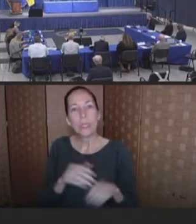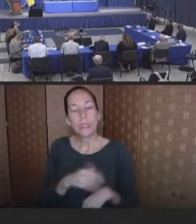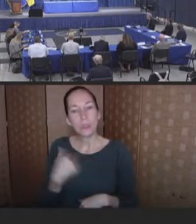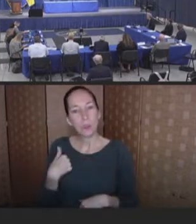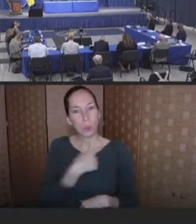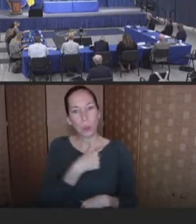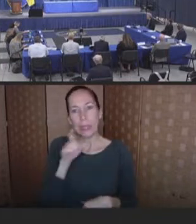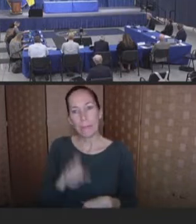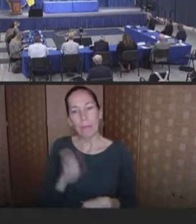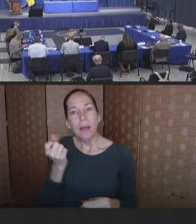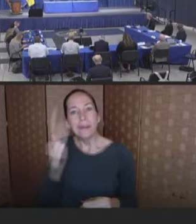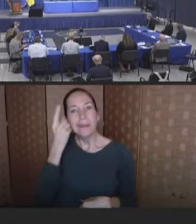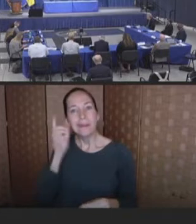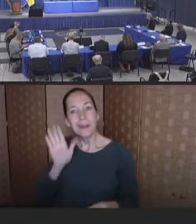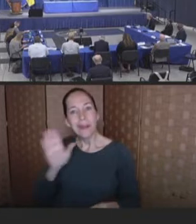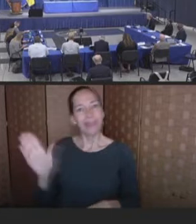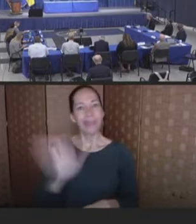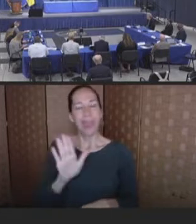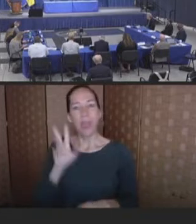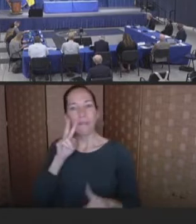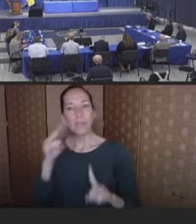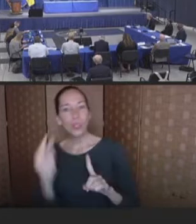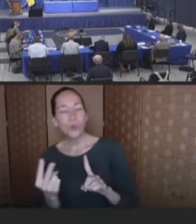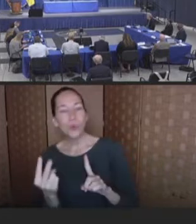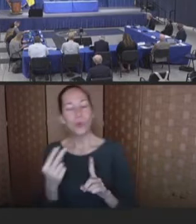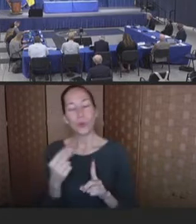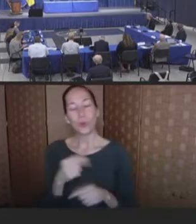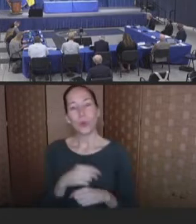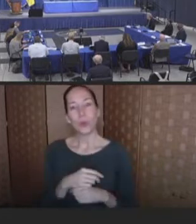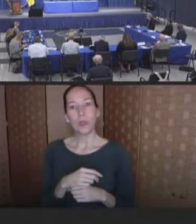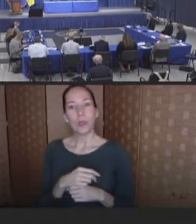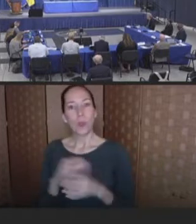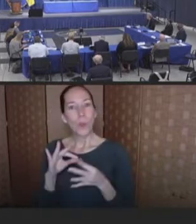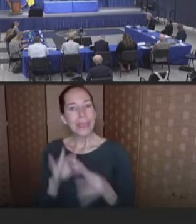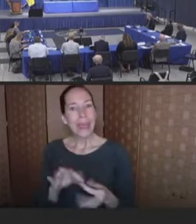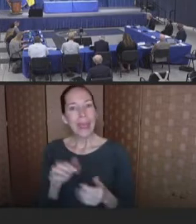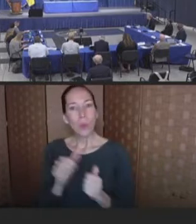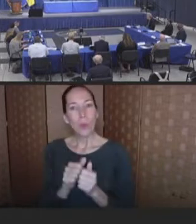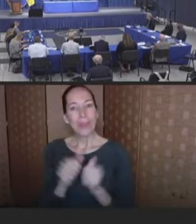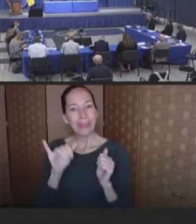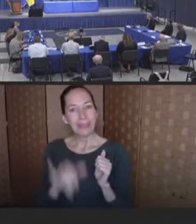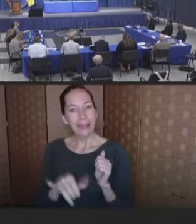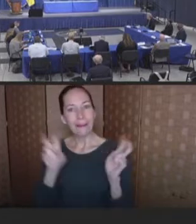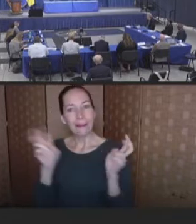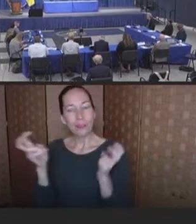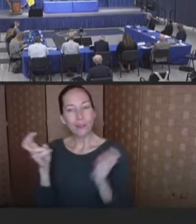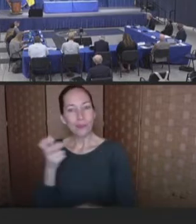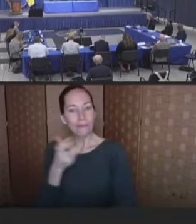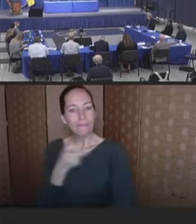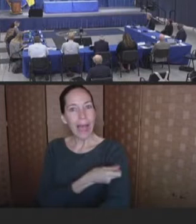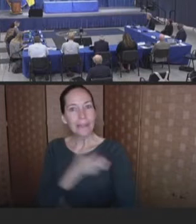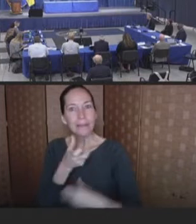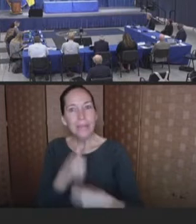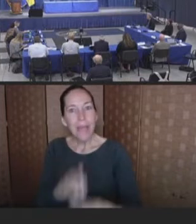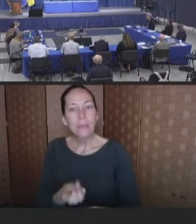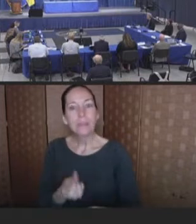only vaccine confidence, but their view of health and their needs and concerns around